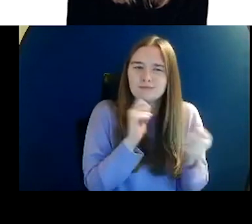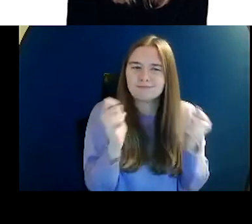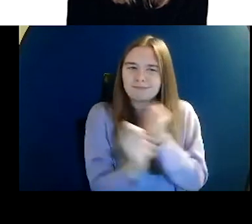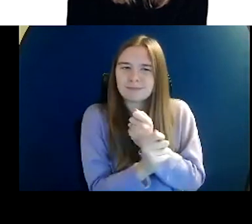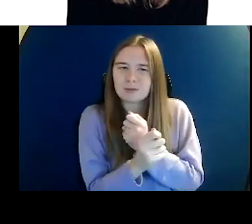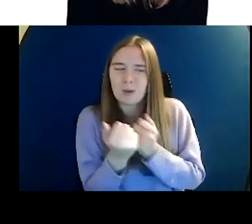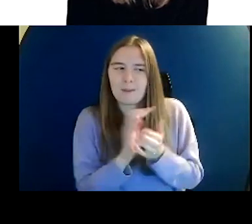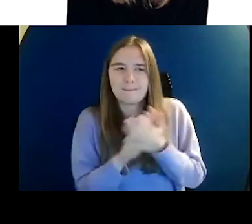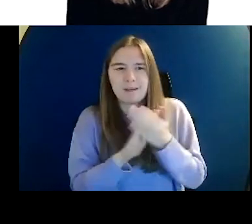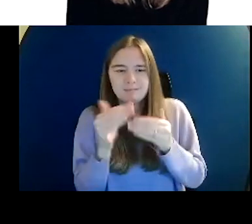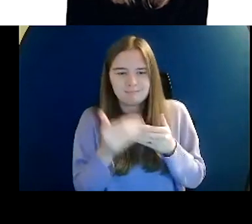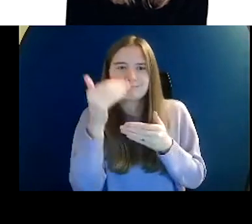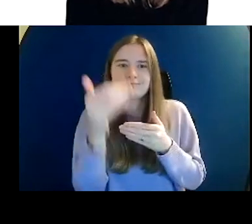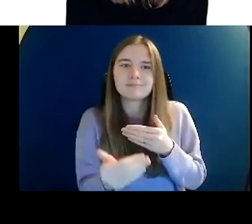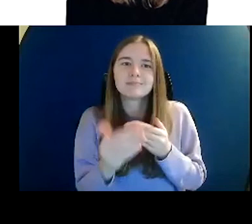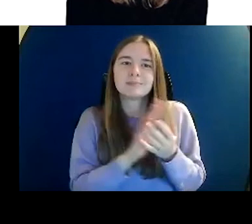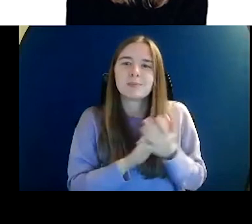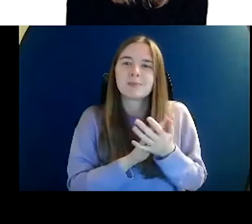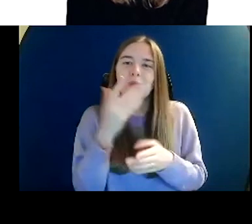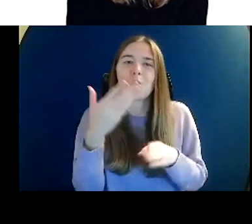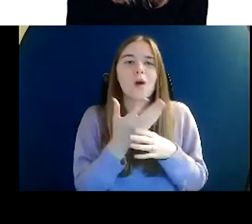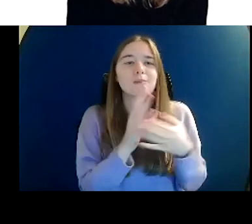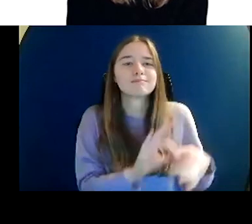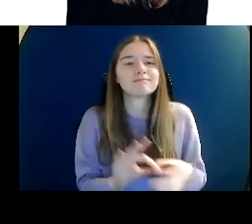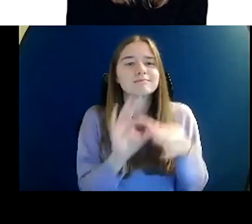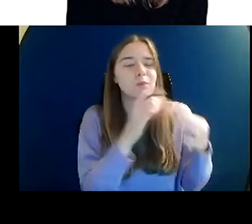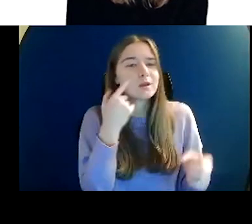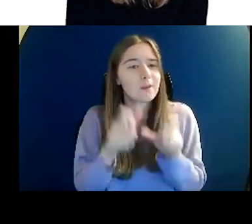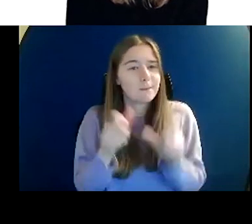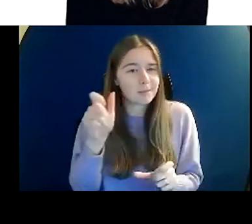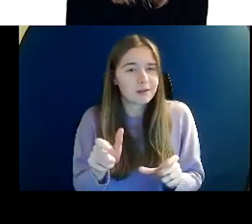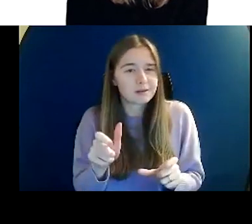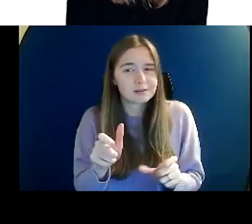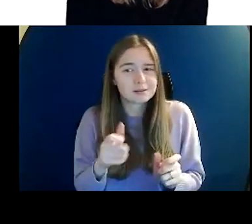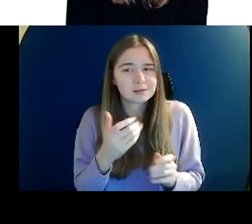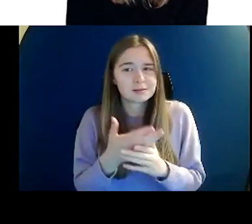in terms of working more closely with young people, and actually an intergenerational equity.